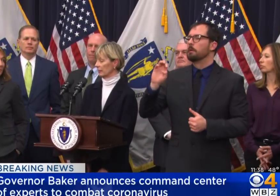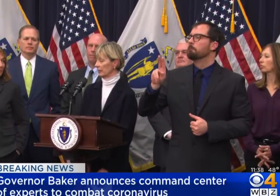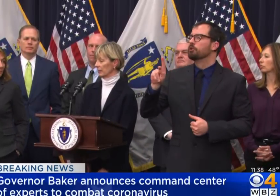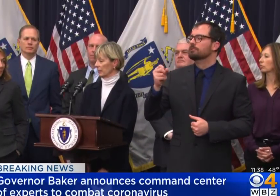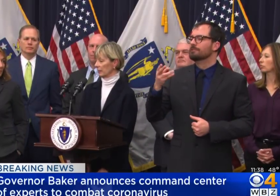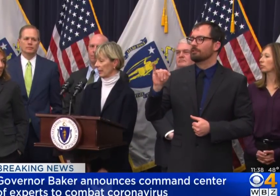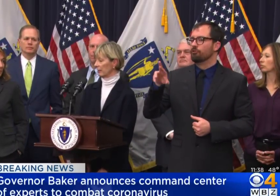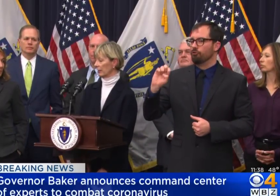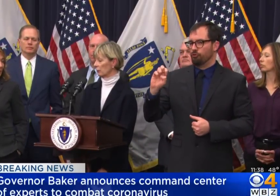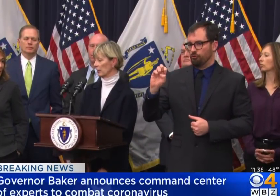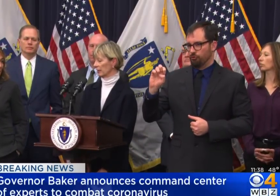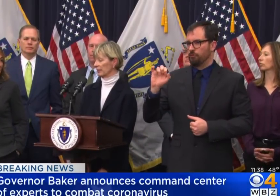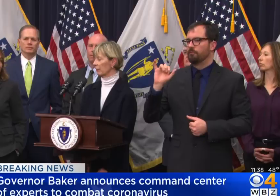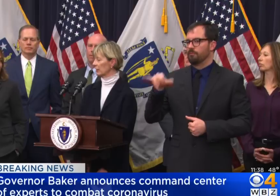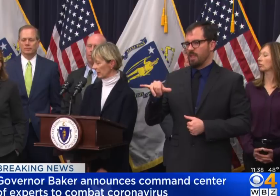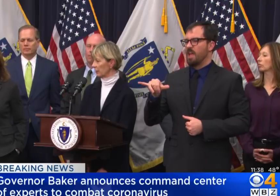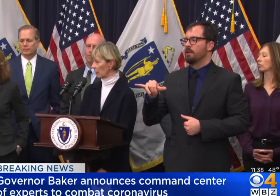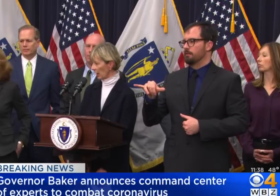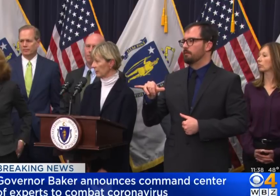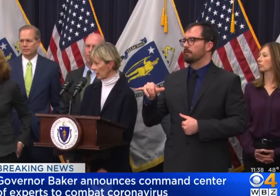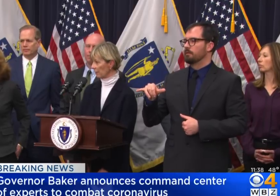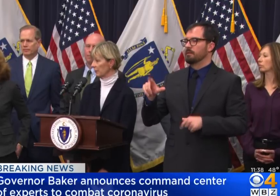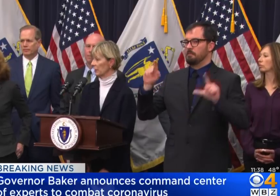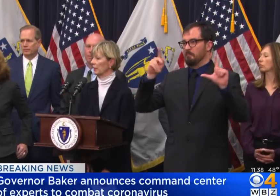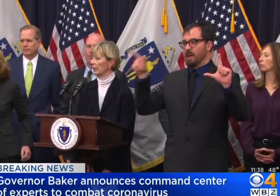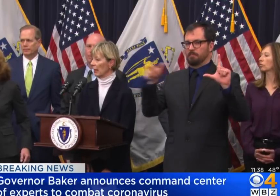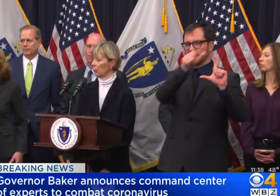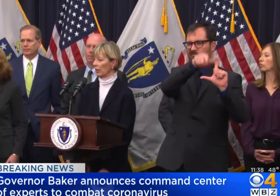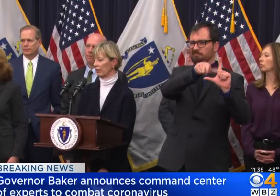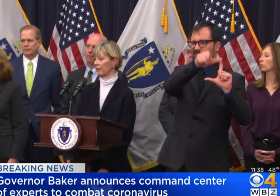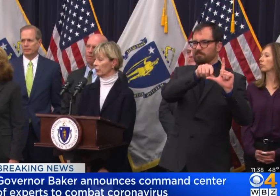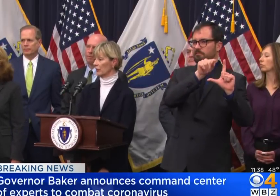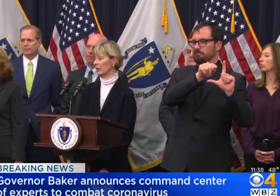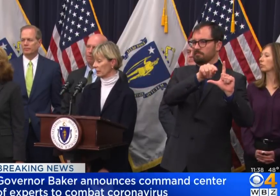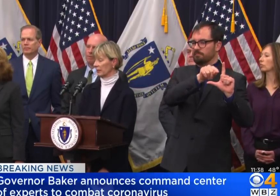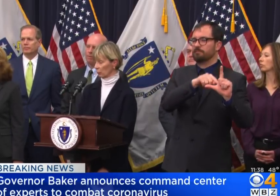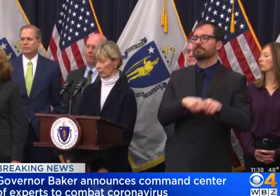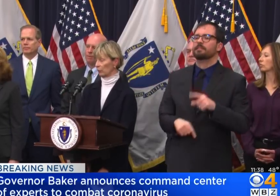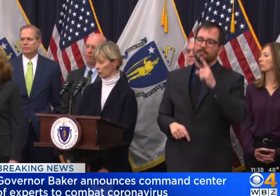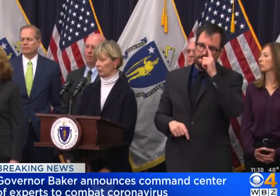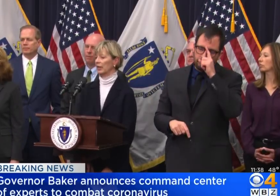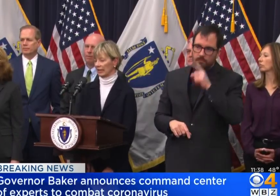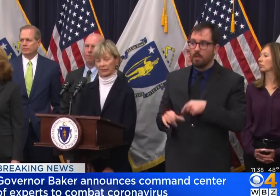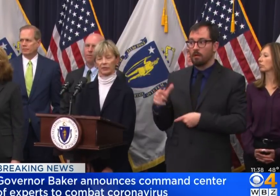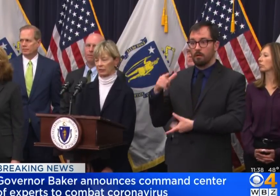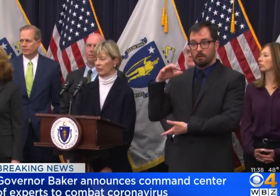OTHER NIGHT, A FIRST BATCH WENT UP TO BERKSHIRE BECAUSE WE KNEW